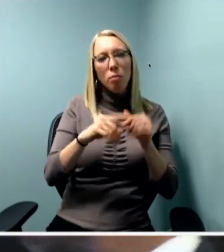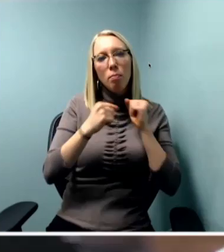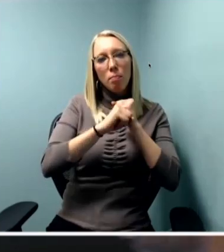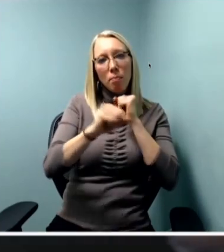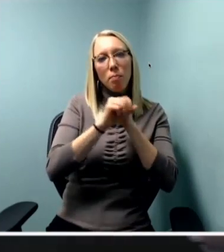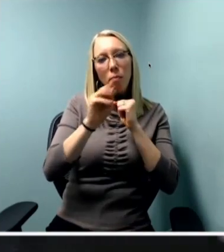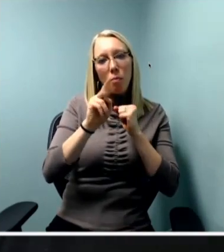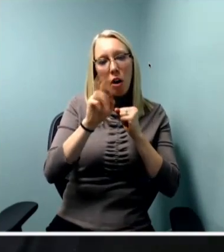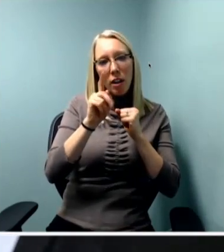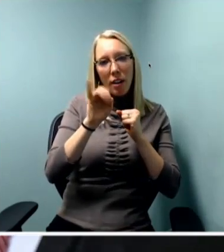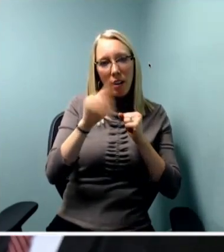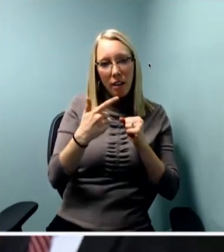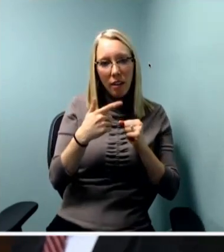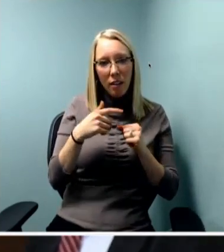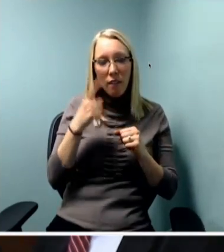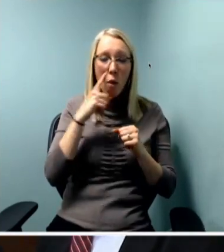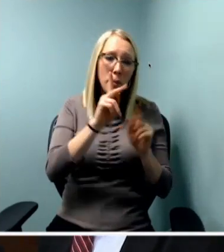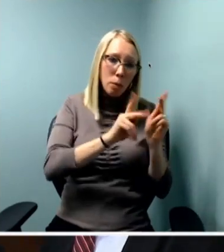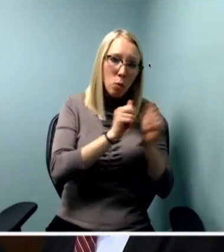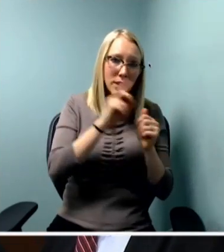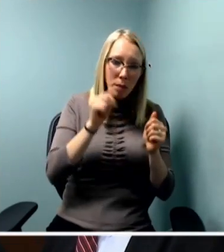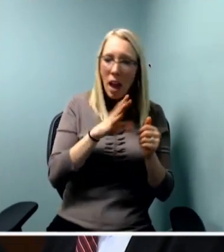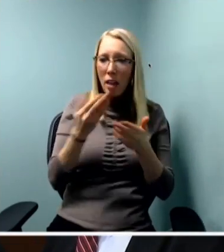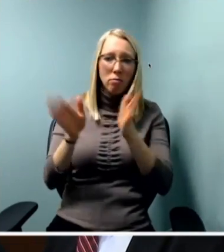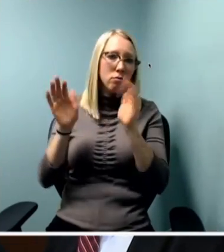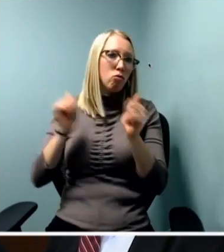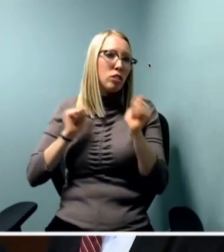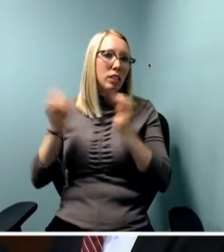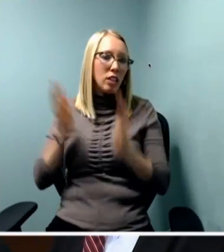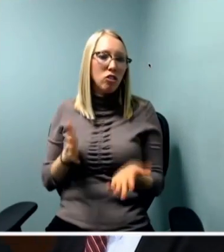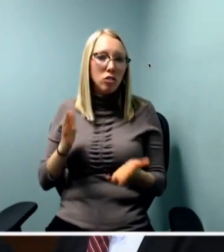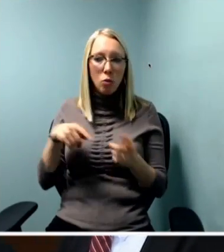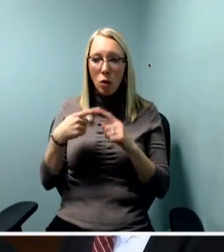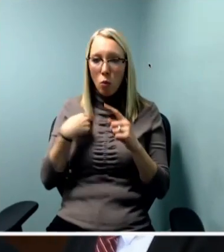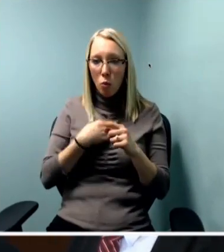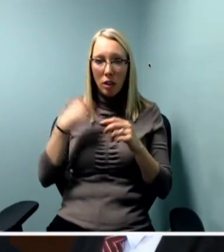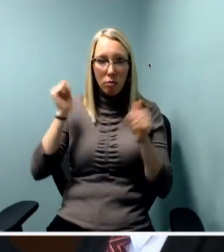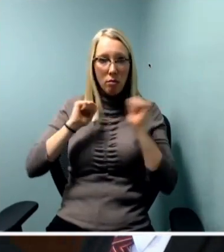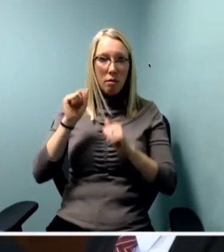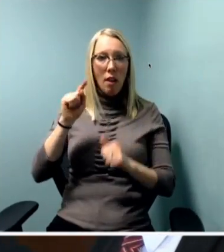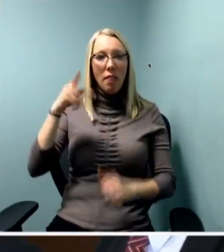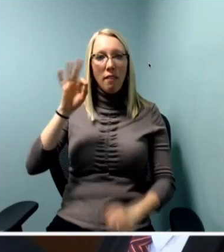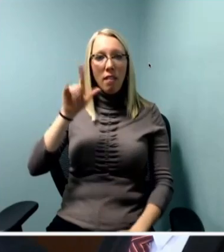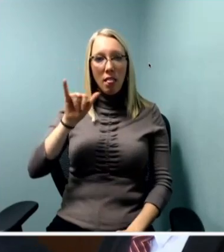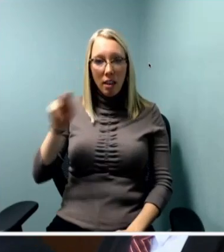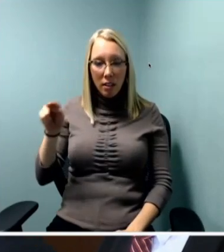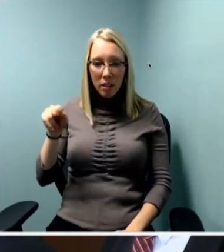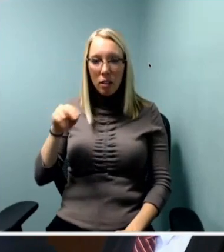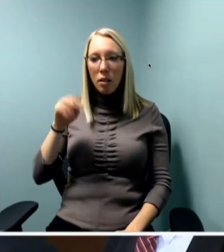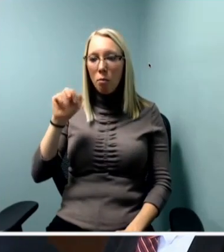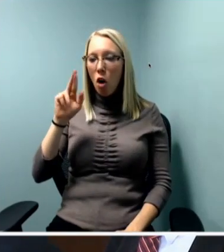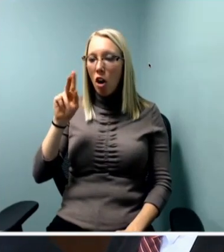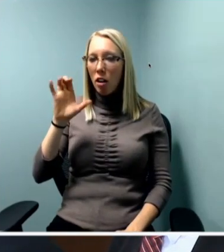like the Flynn when we present artists. And when Marcus Roberts, who's a great jazz pianist, plays,